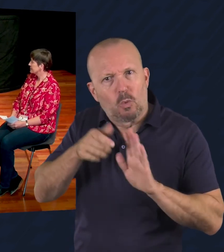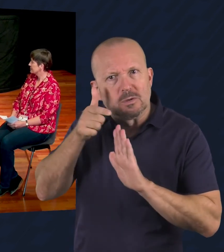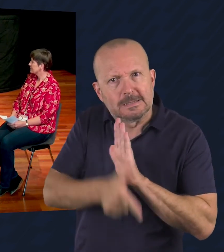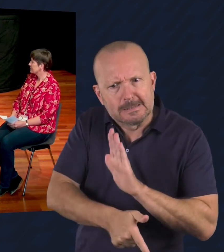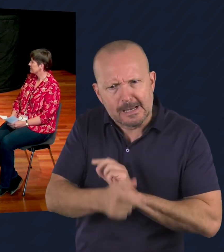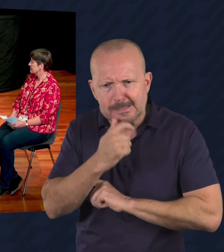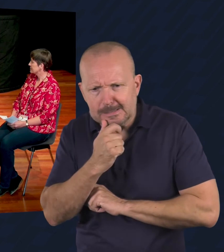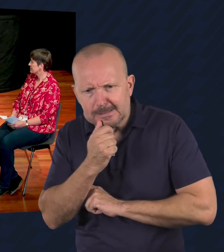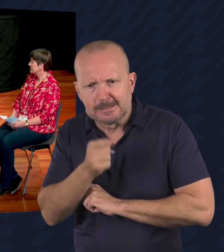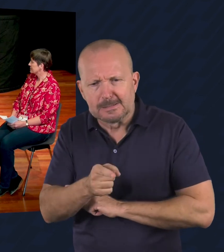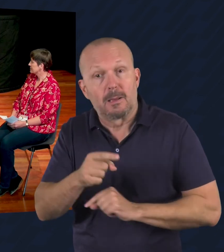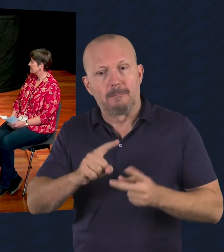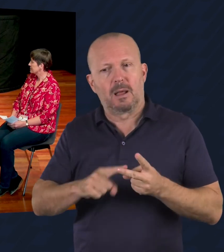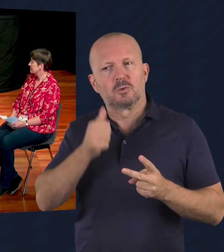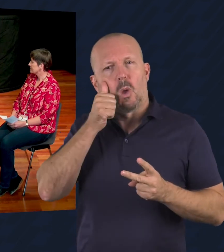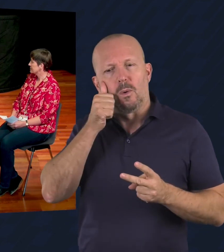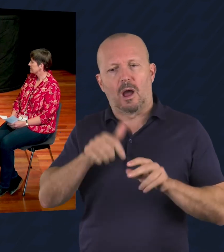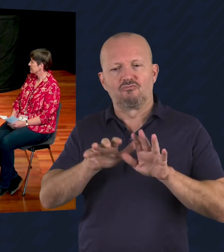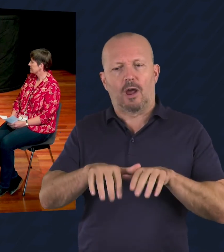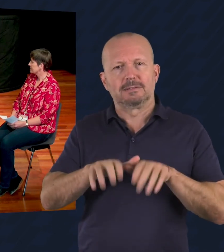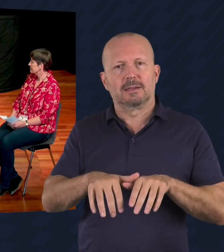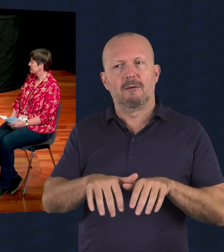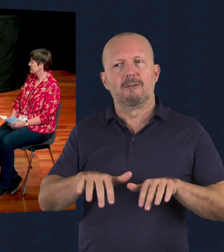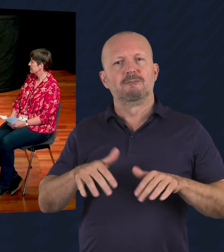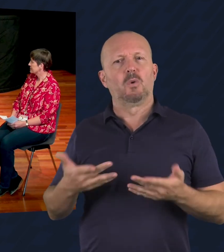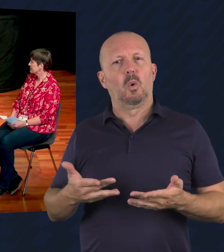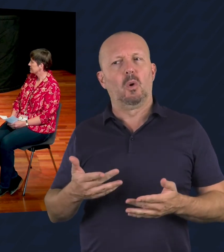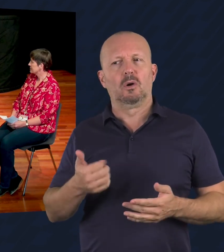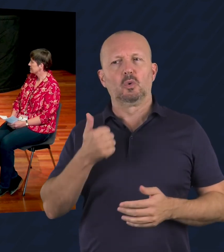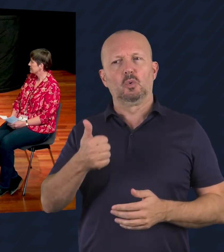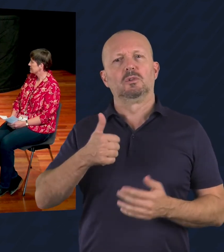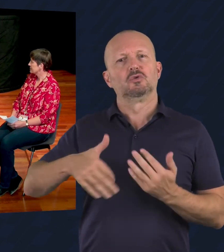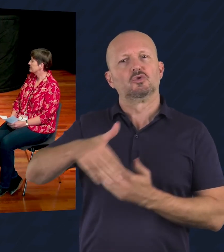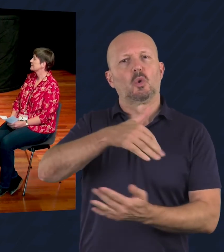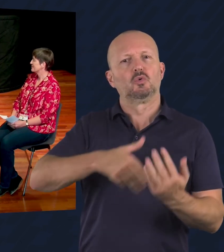And the second thing would be that knowing that you're writing something for a purpose,